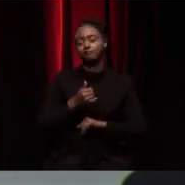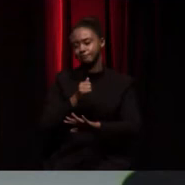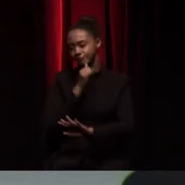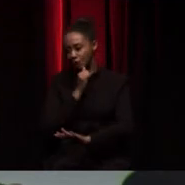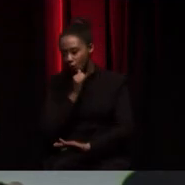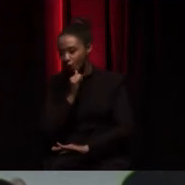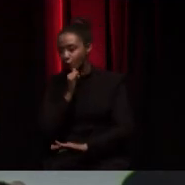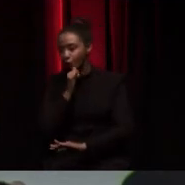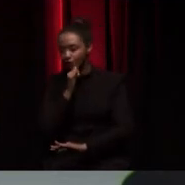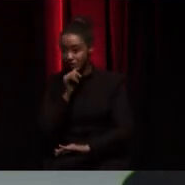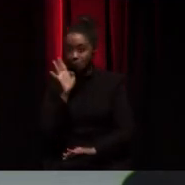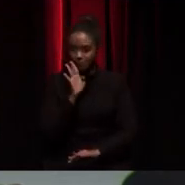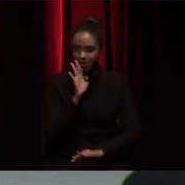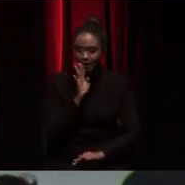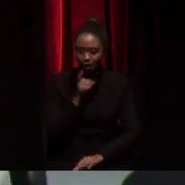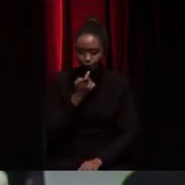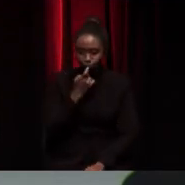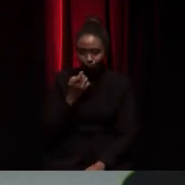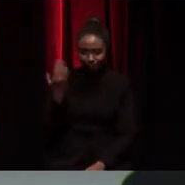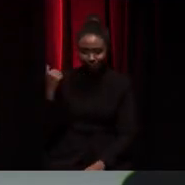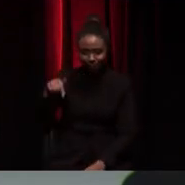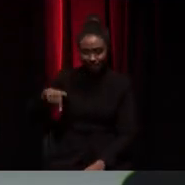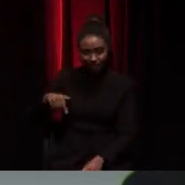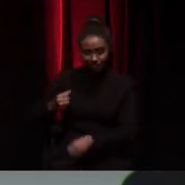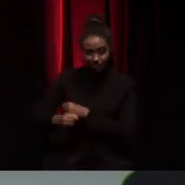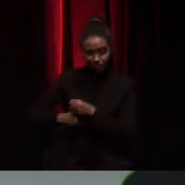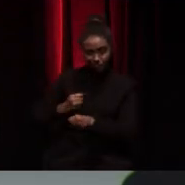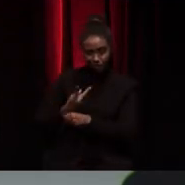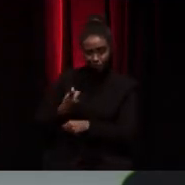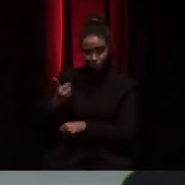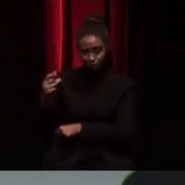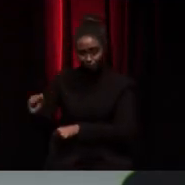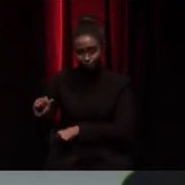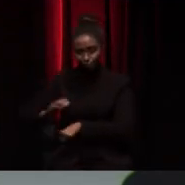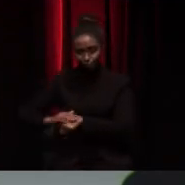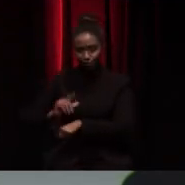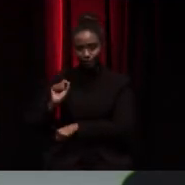We did it this year. Since last year we had been working